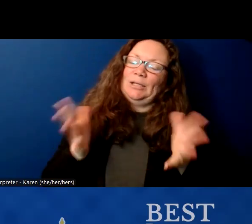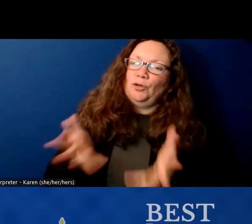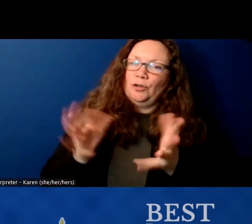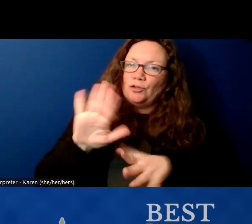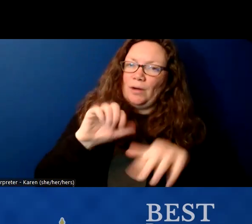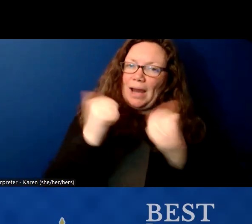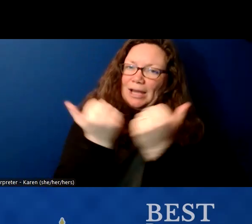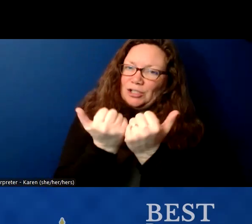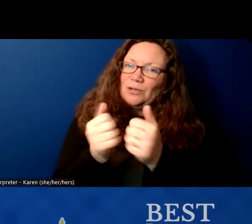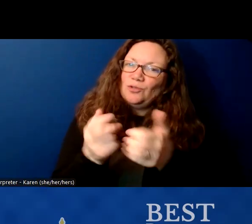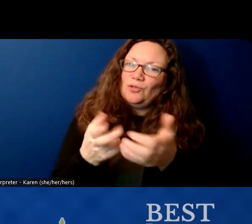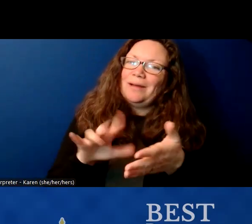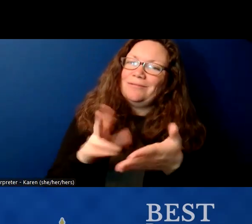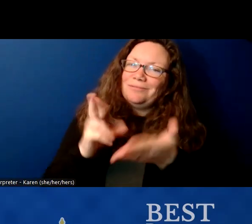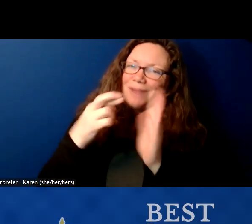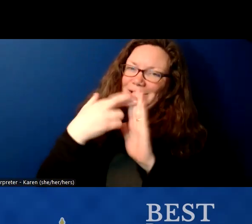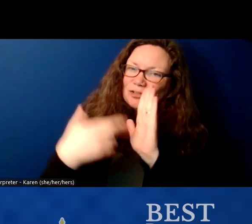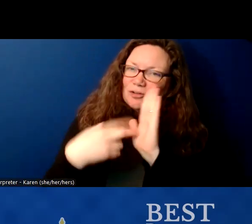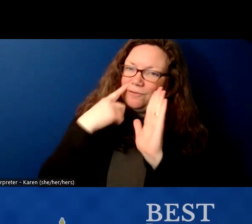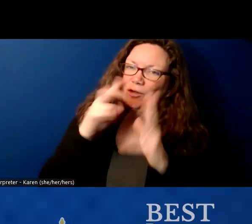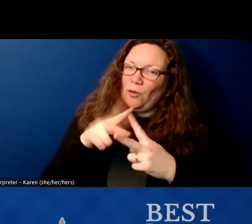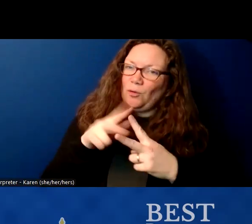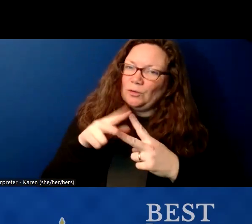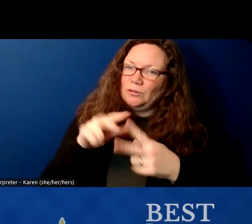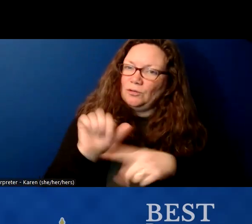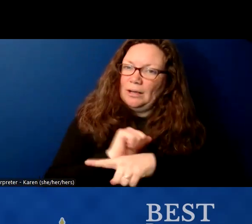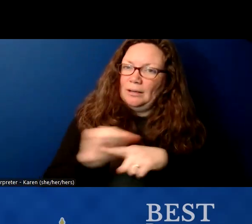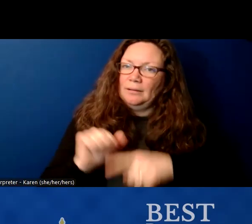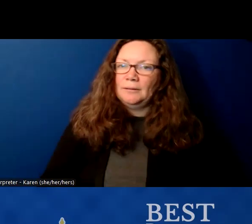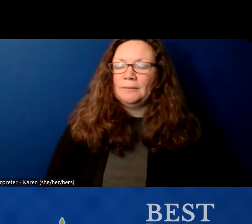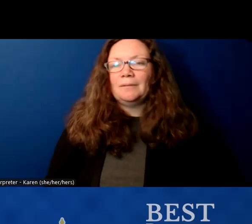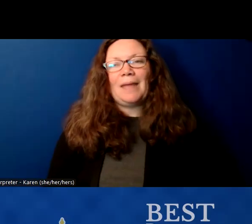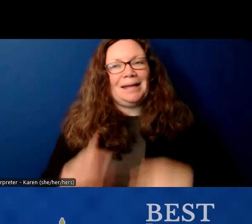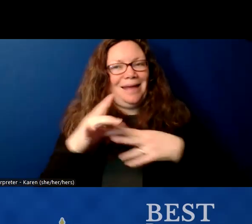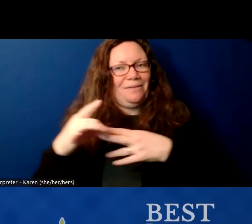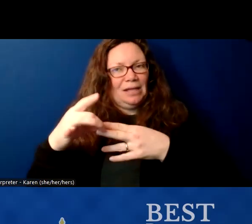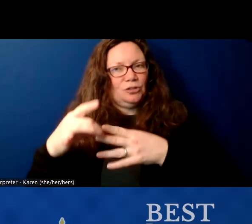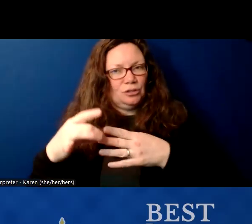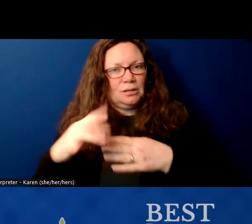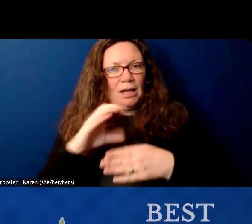and especially, as I mentioned, the navigation and terminology session. And if they haven't done so